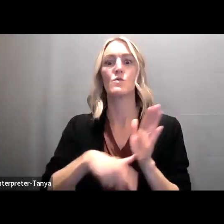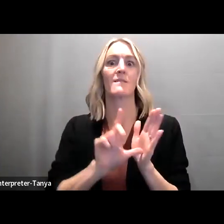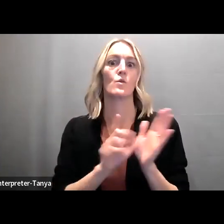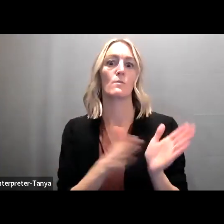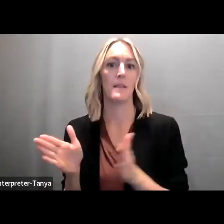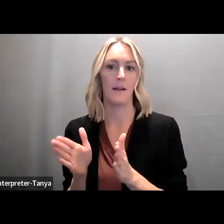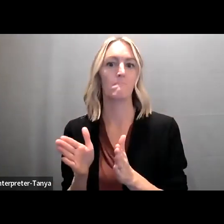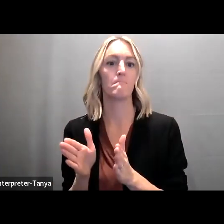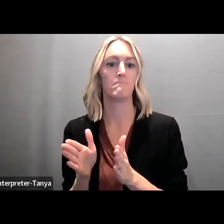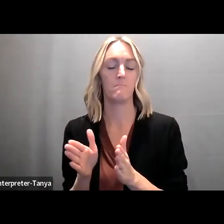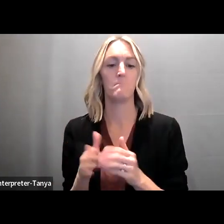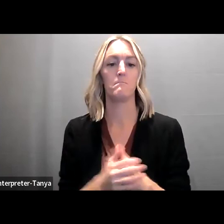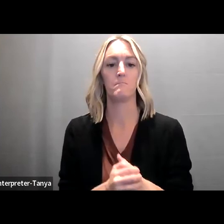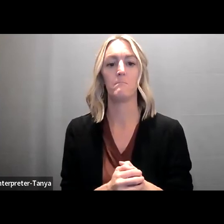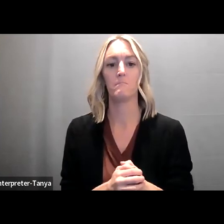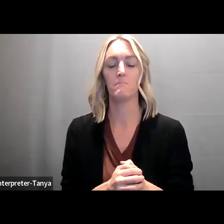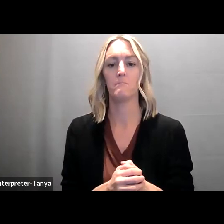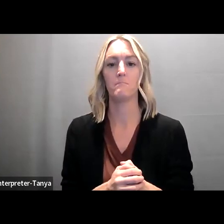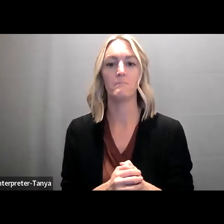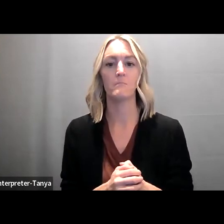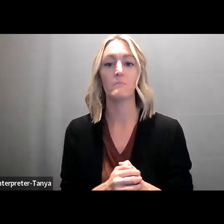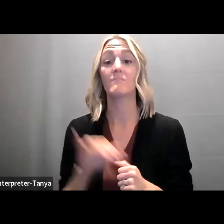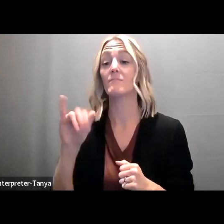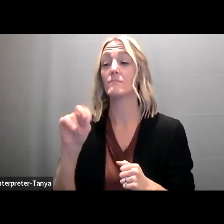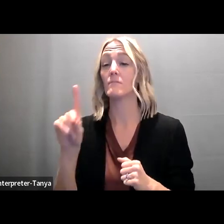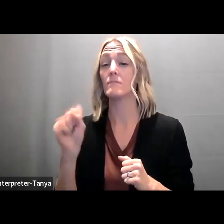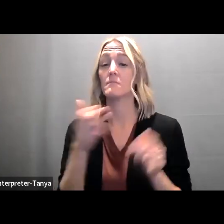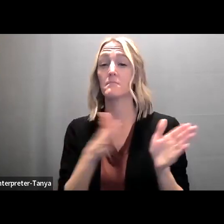I will say, Indiana's plan 167 pages long.